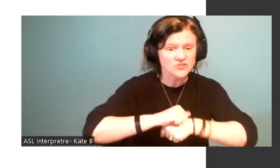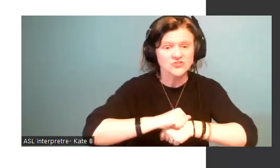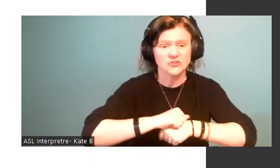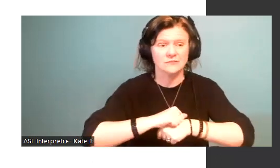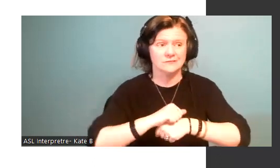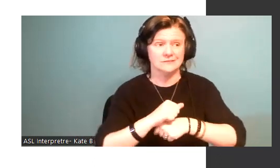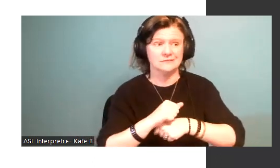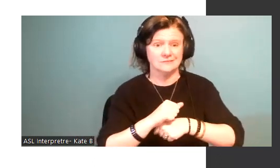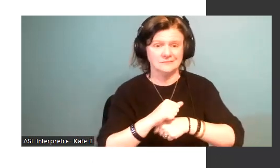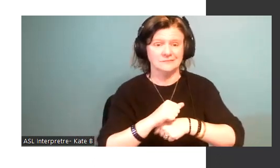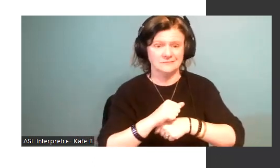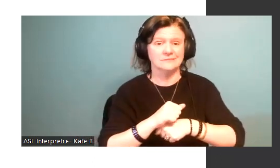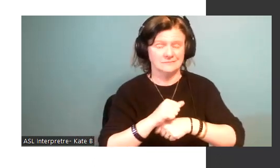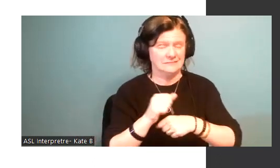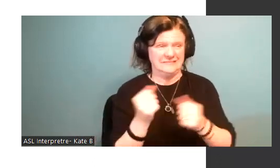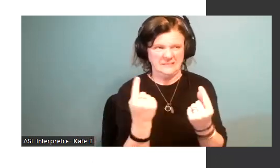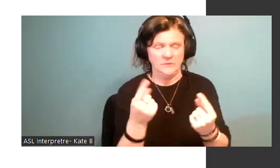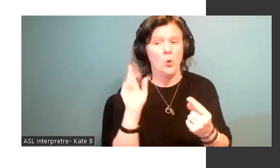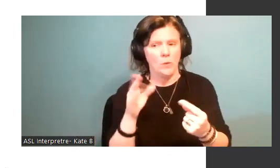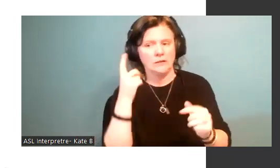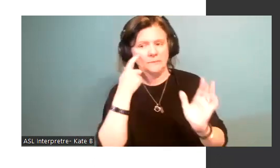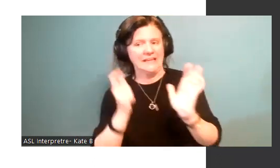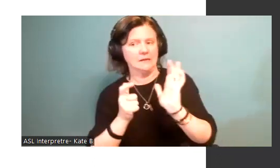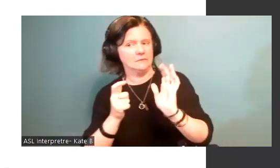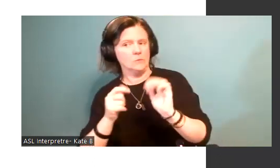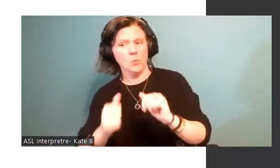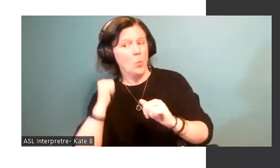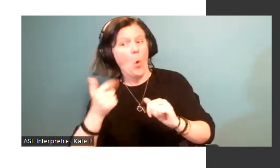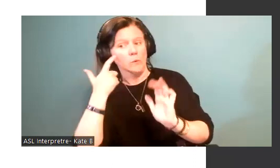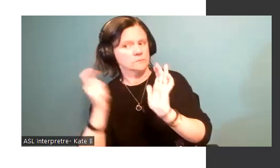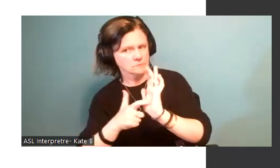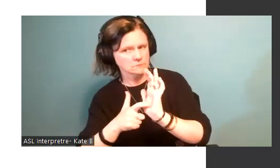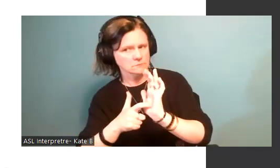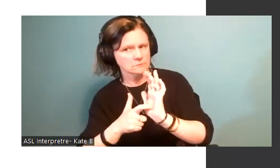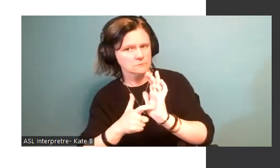buttons or other things or headings in there. Any other semantic markup or structure inside of the